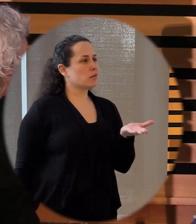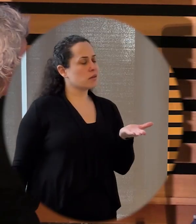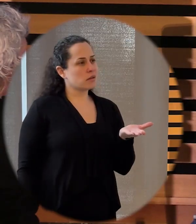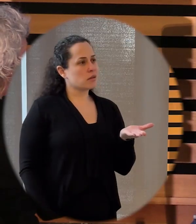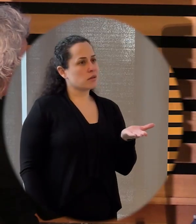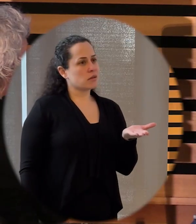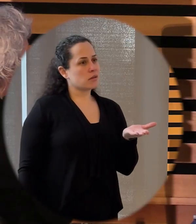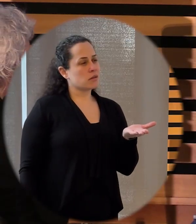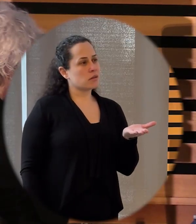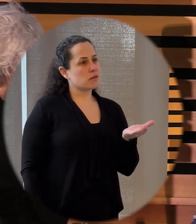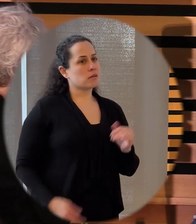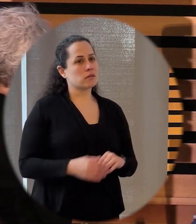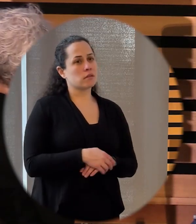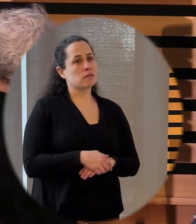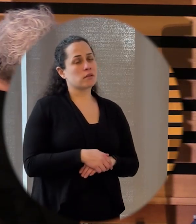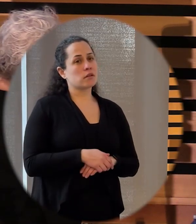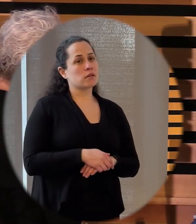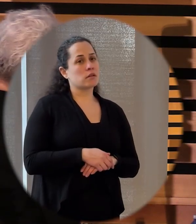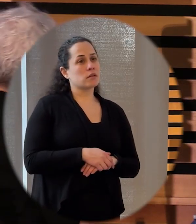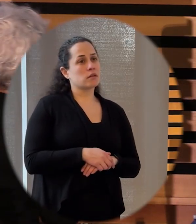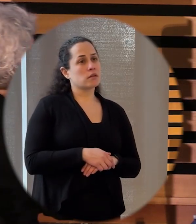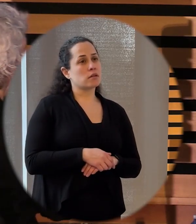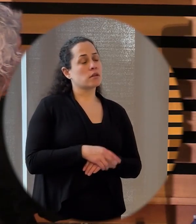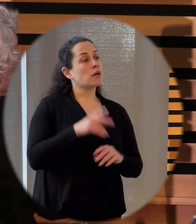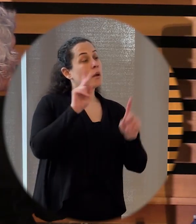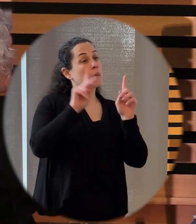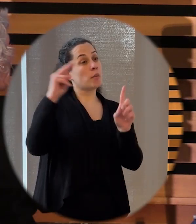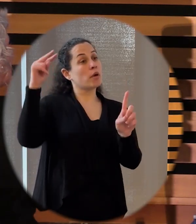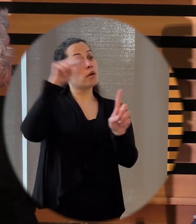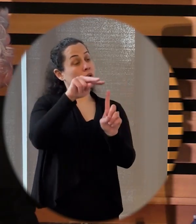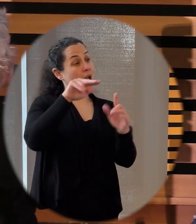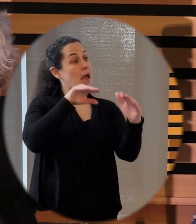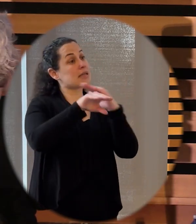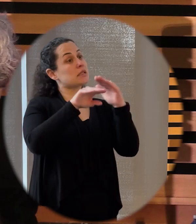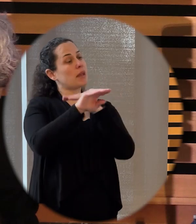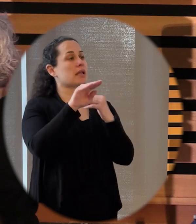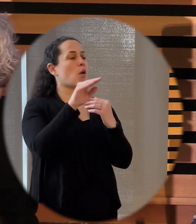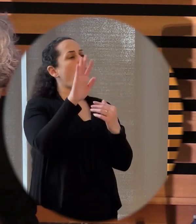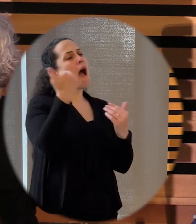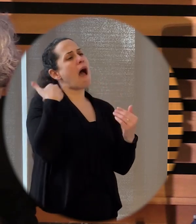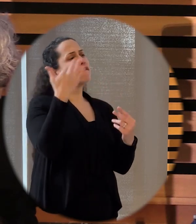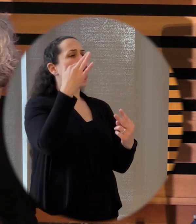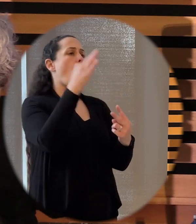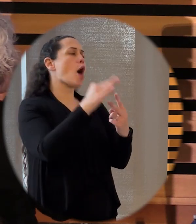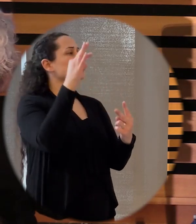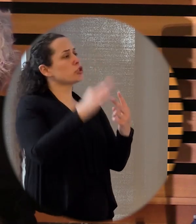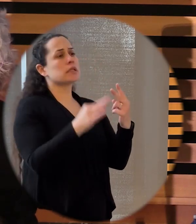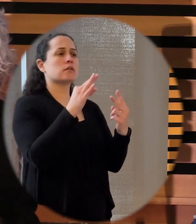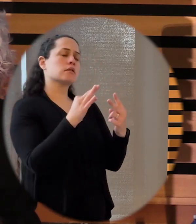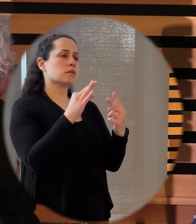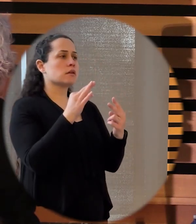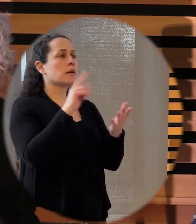So when accessibility treated as optional, people are denied denied. Canadians are